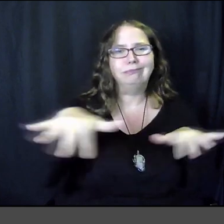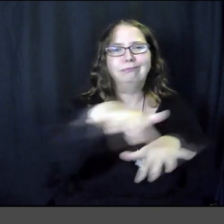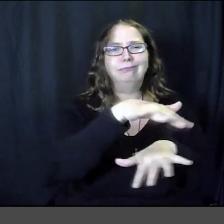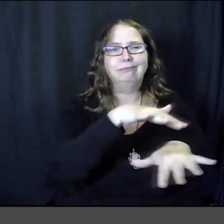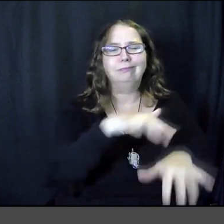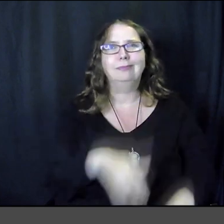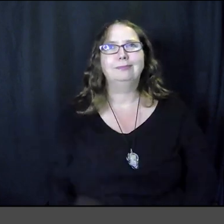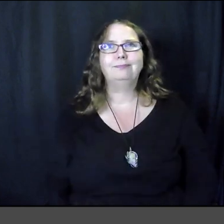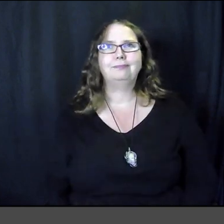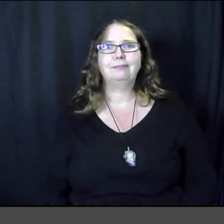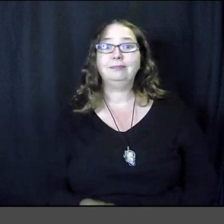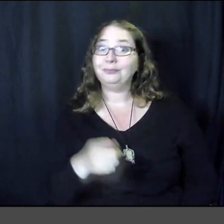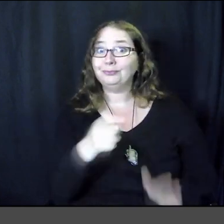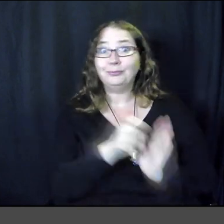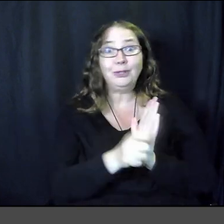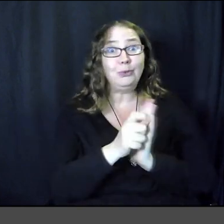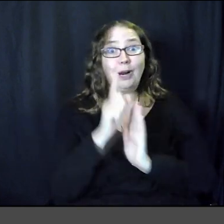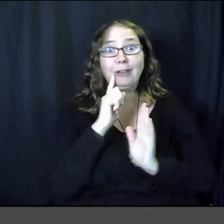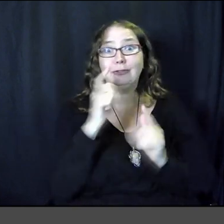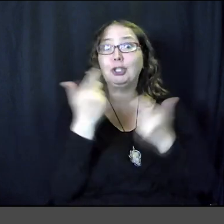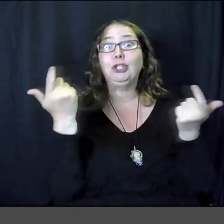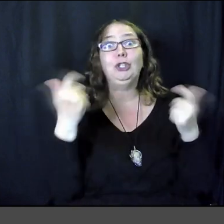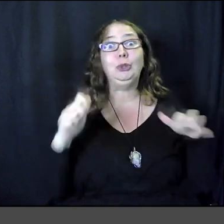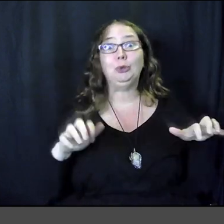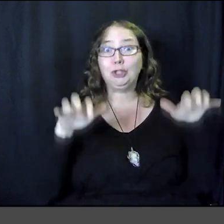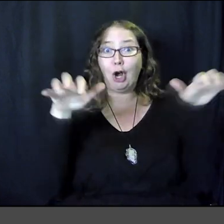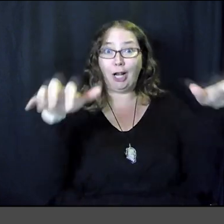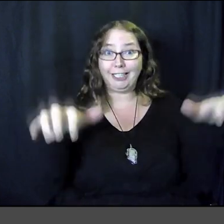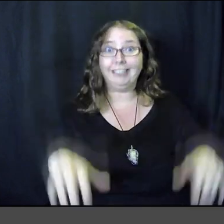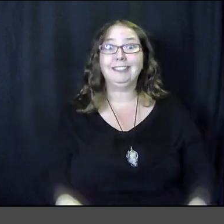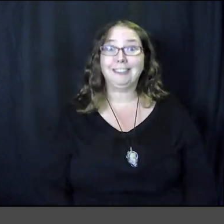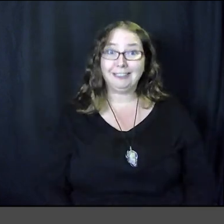FOR A HUGE AUDIENCES WHEN YOU ENCOUNTER THOSE PUBLICS,